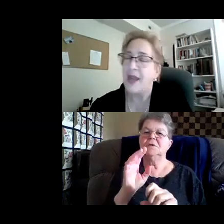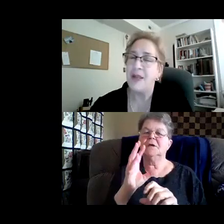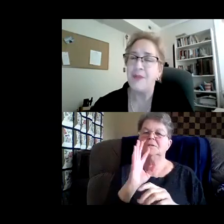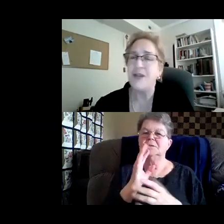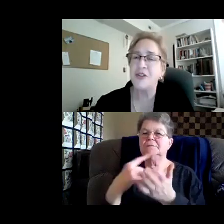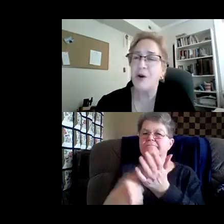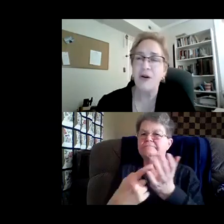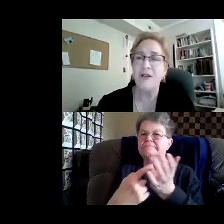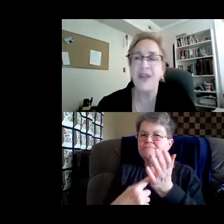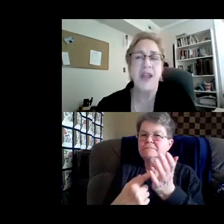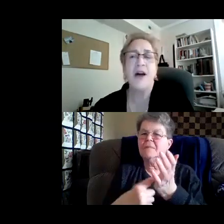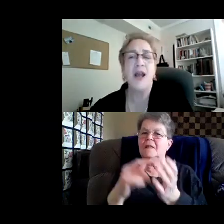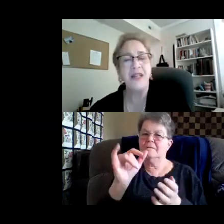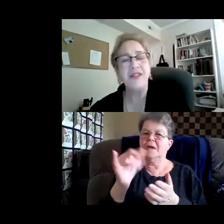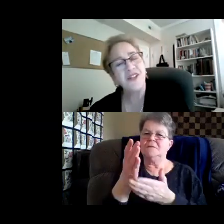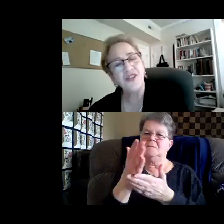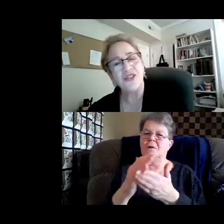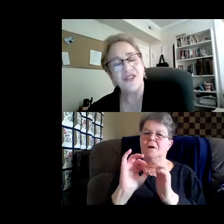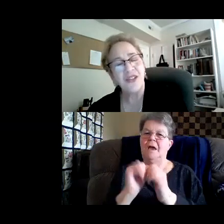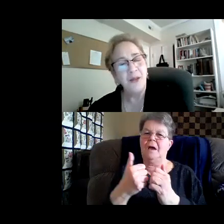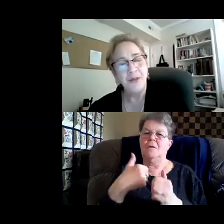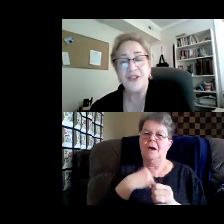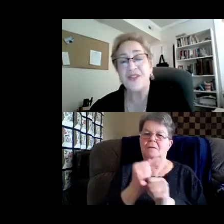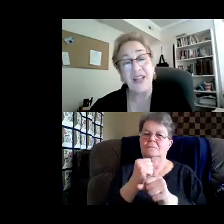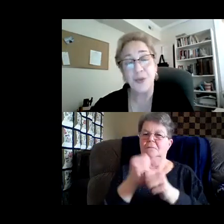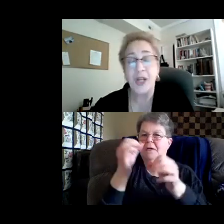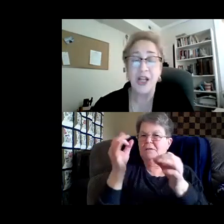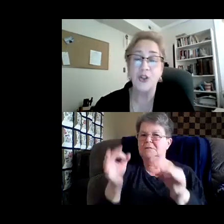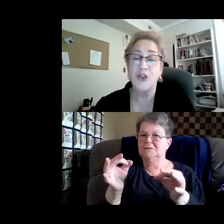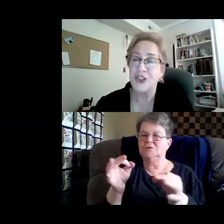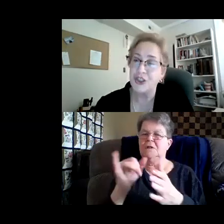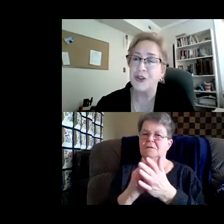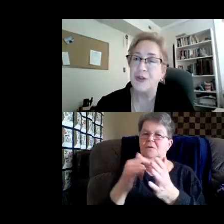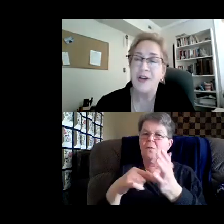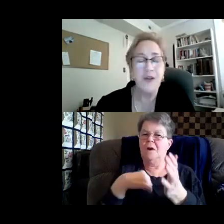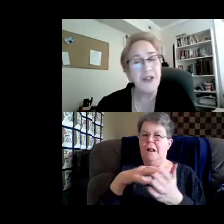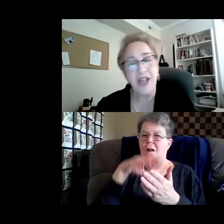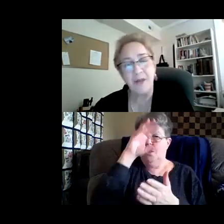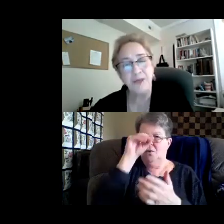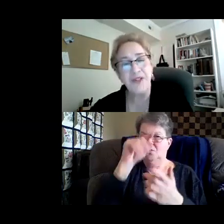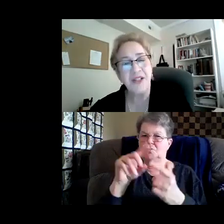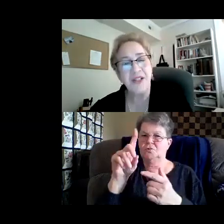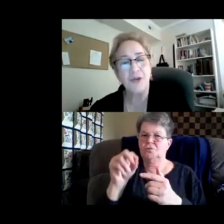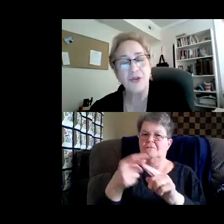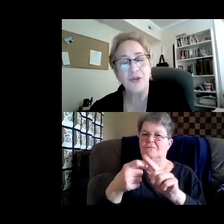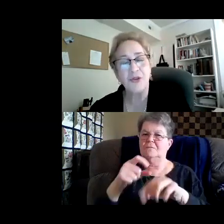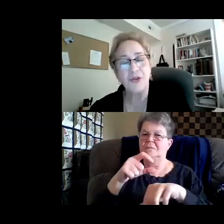that may be just part of how I make decisions because that's what I learned to do from the time I was a little child.